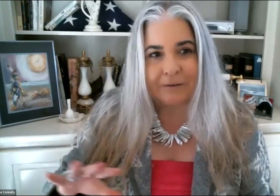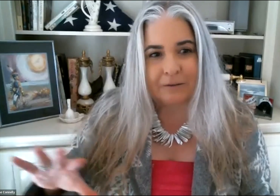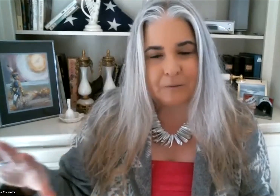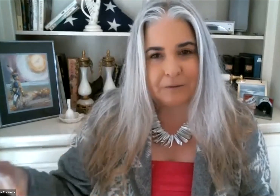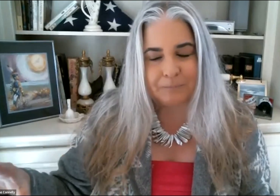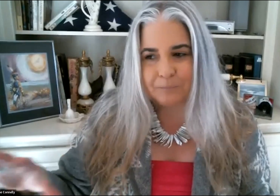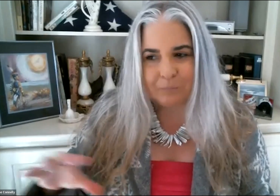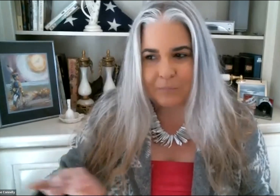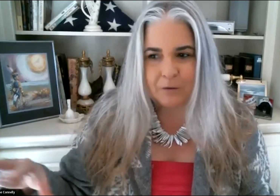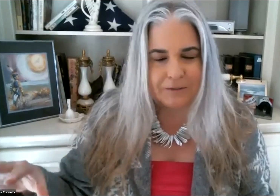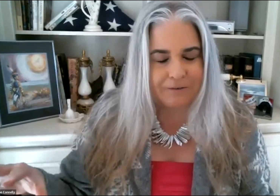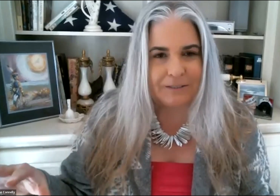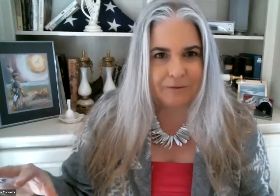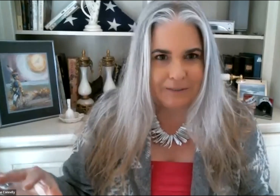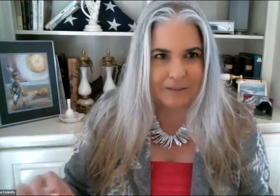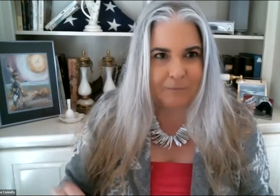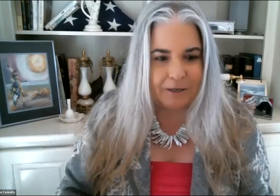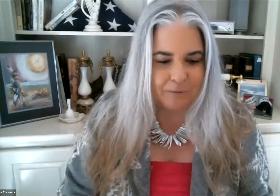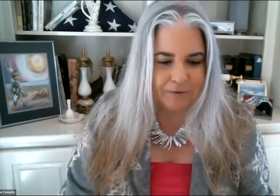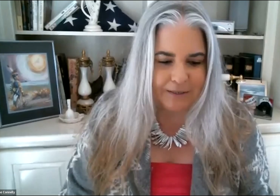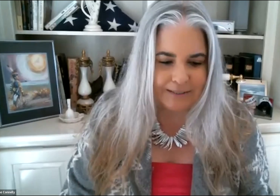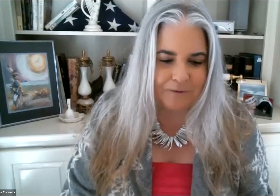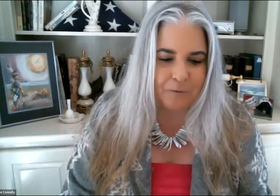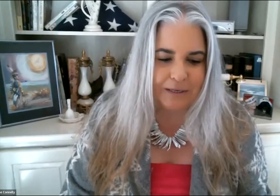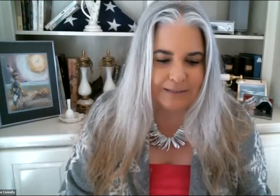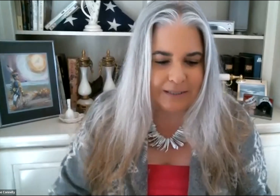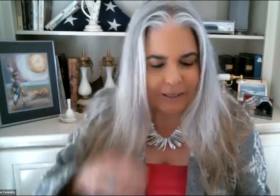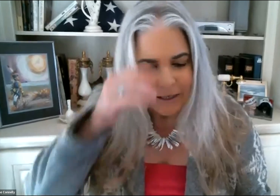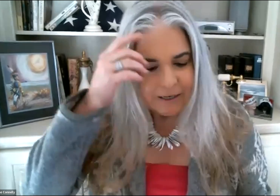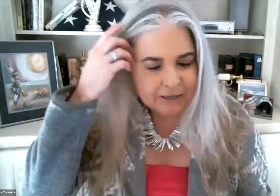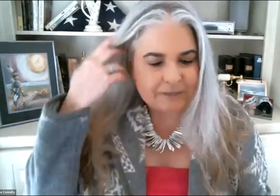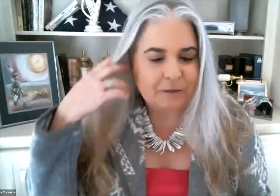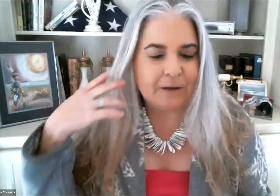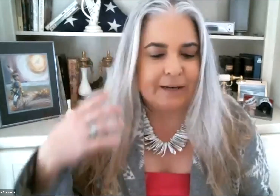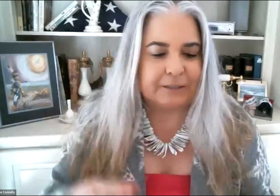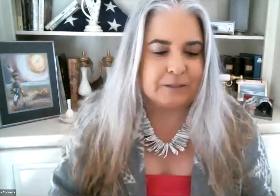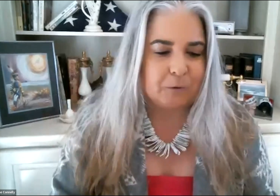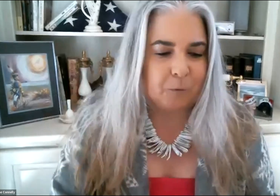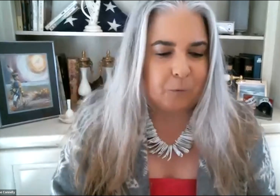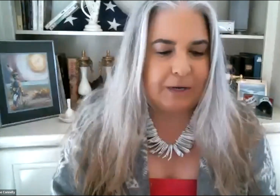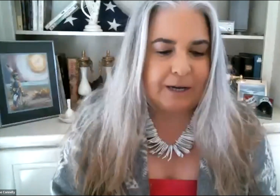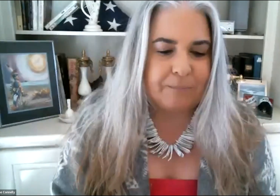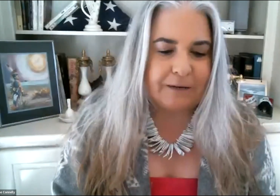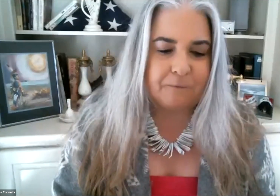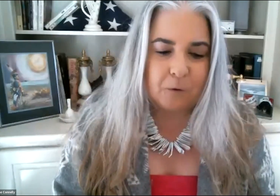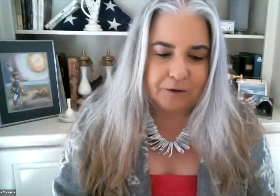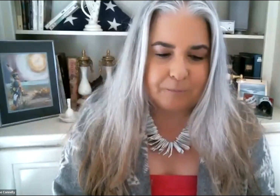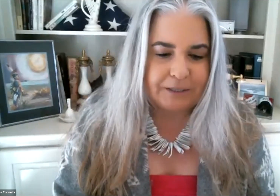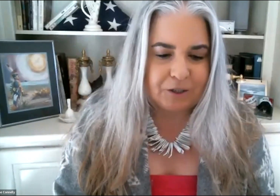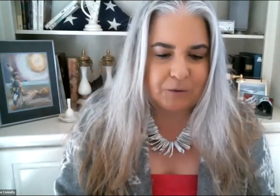We have the series of events coming up over the next few weeks starting next week on May Fourth.